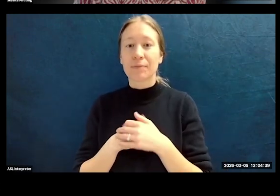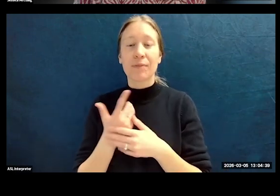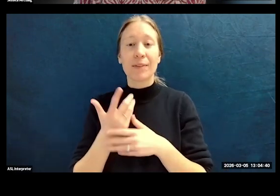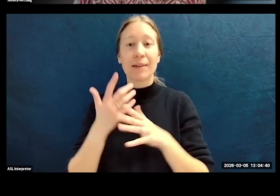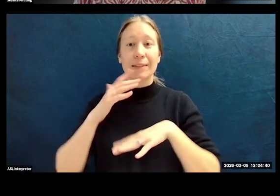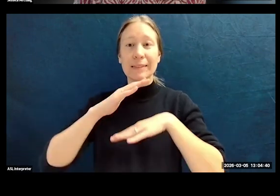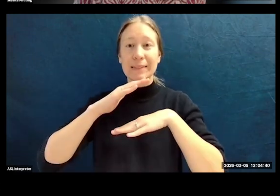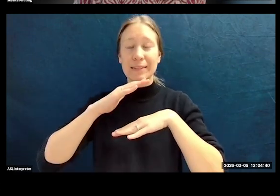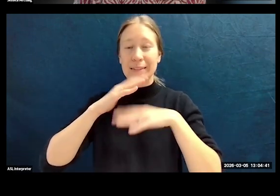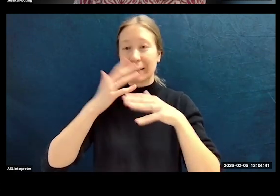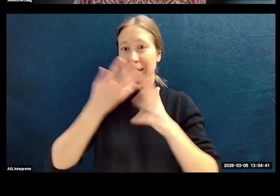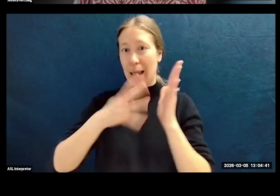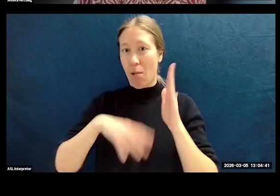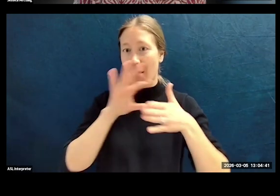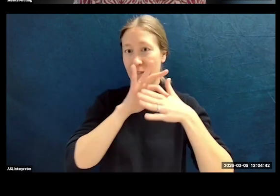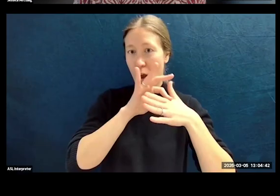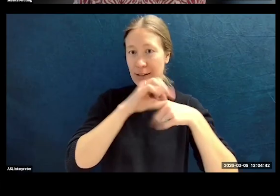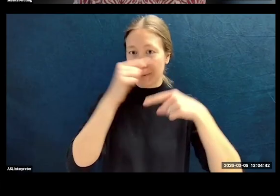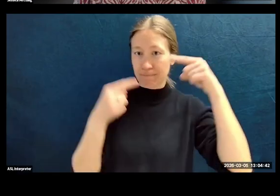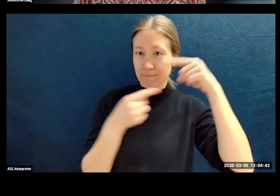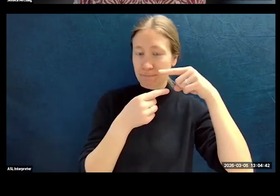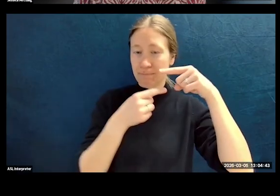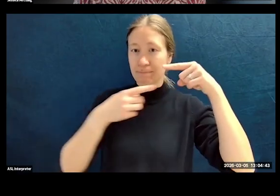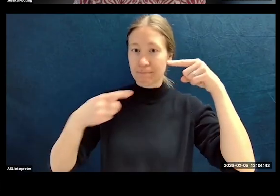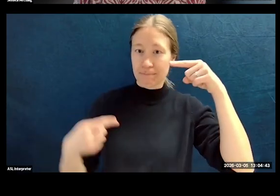the link tag should be nested inside of the reference tag.